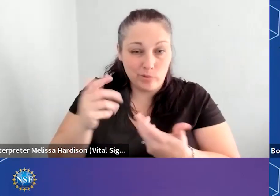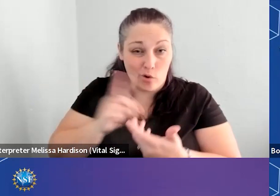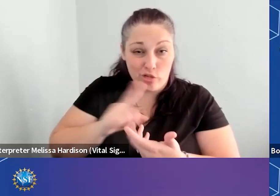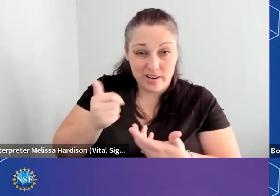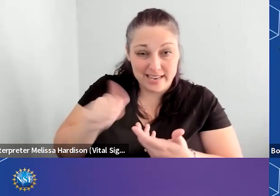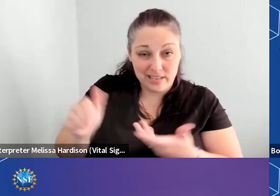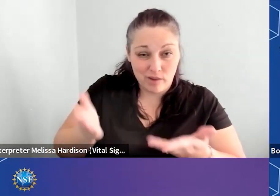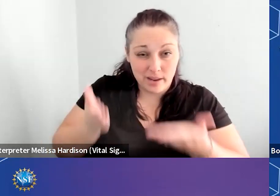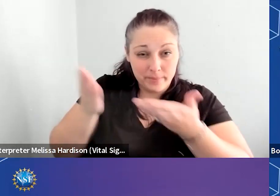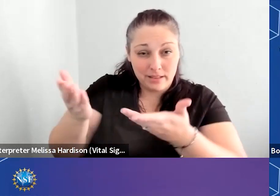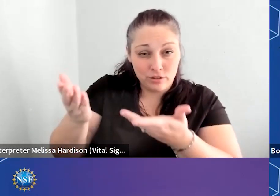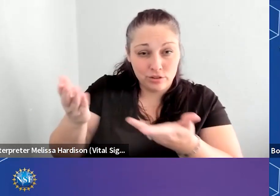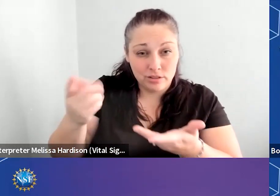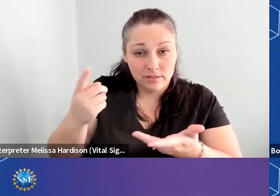you know, applying possibly to EDU?